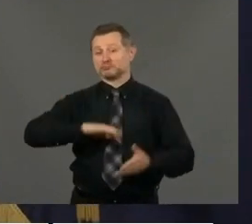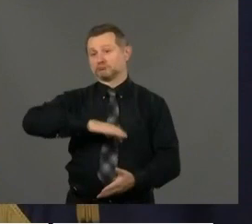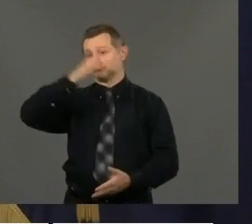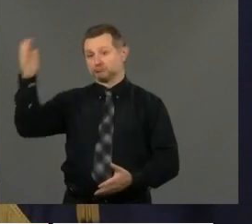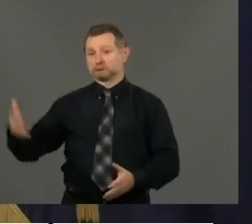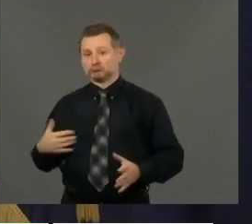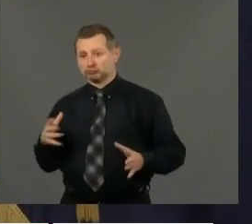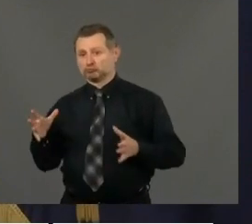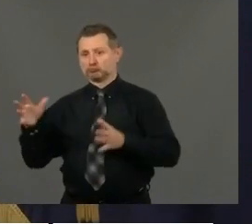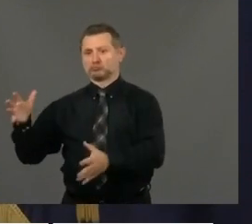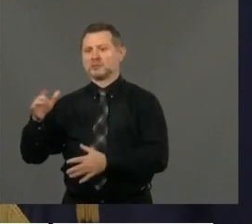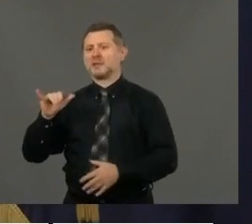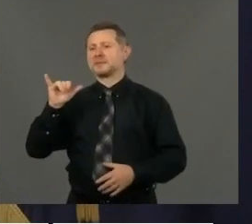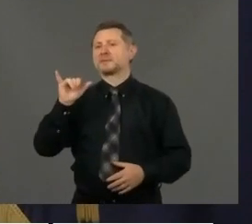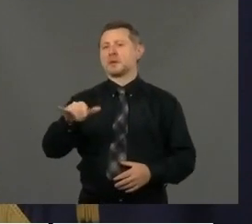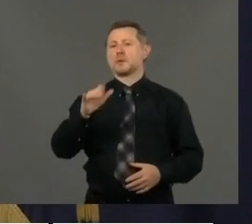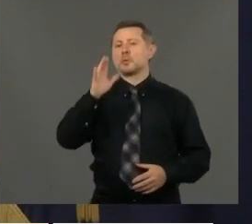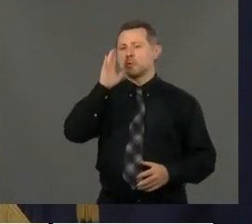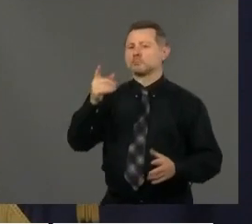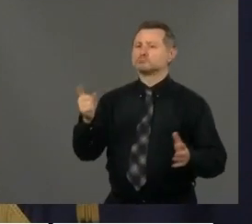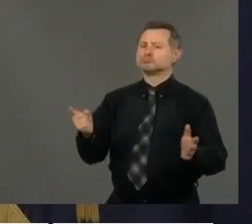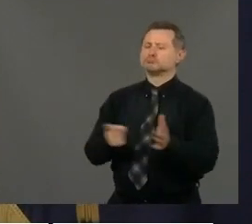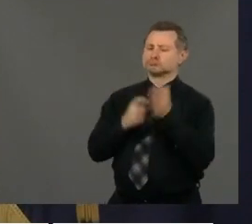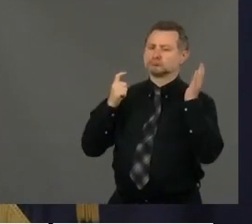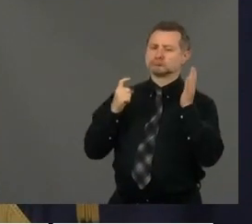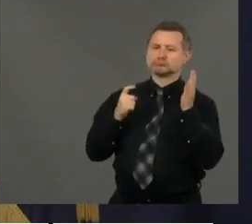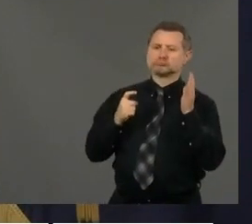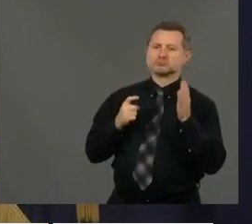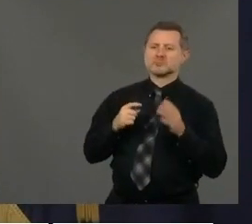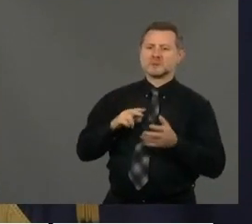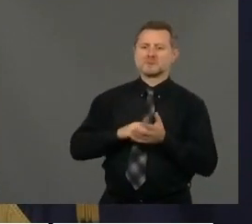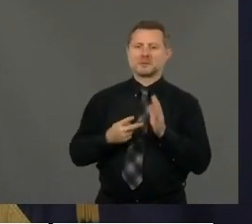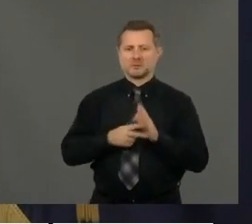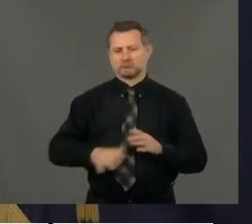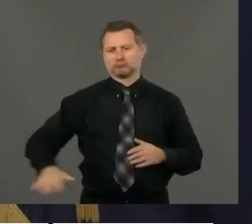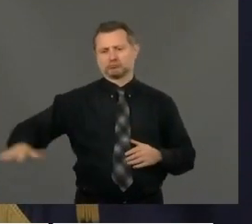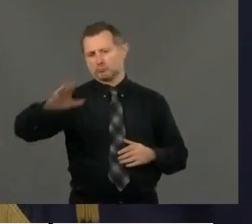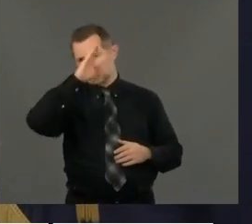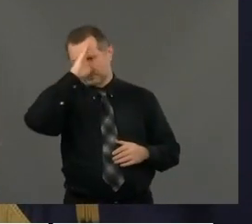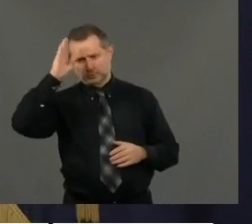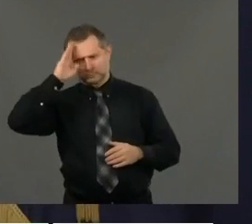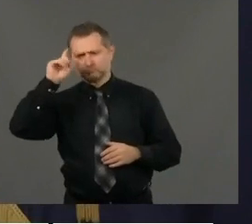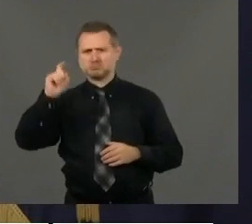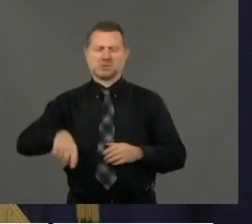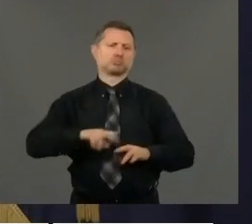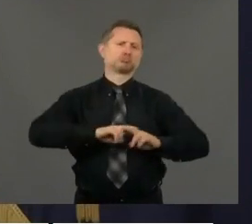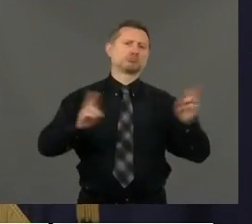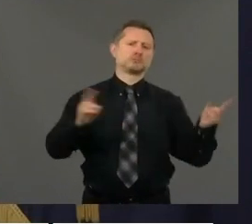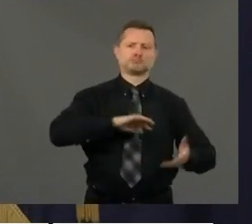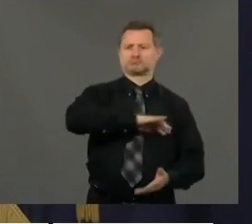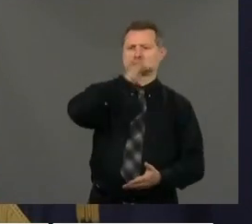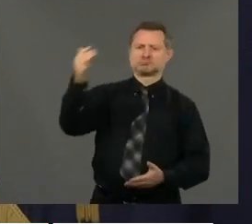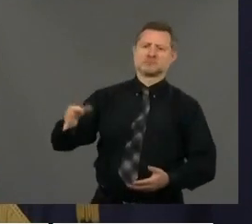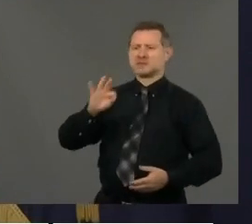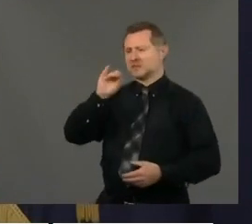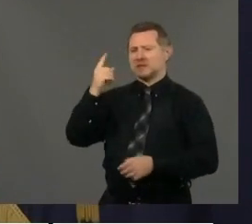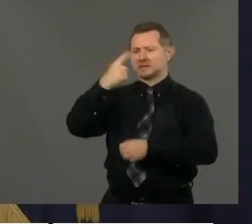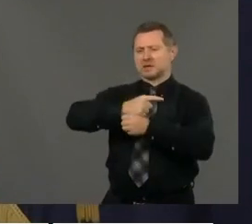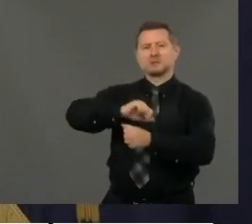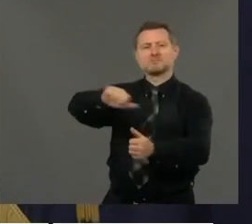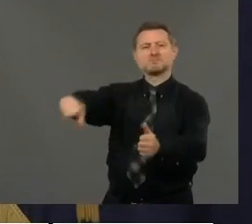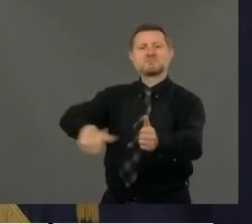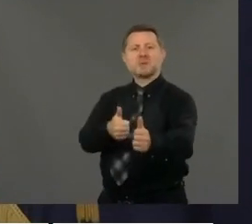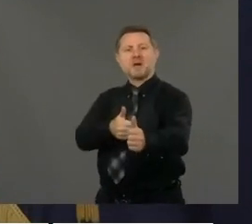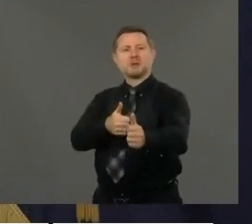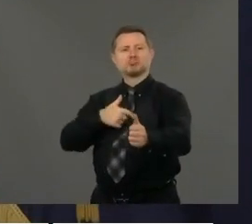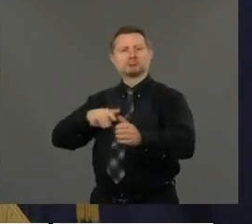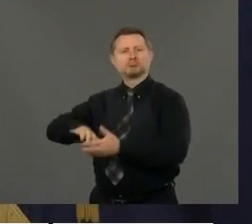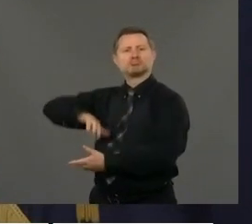MANUFACTURE THE REAGENTS, ETC.